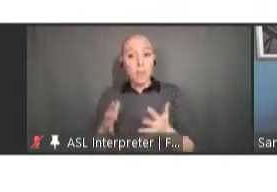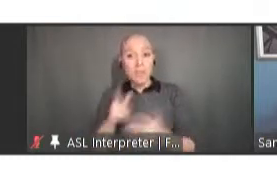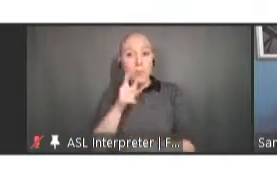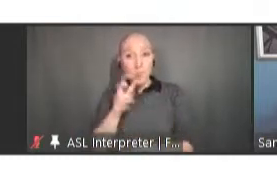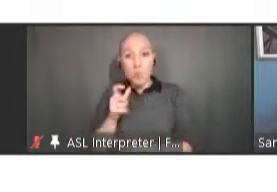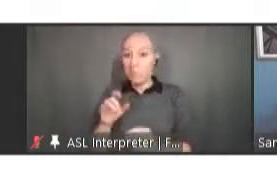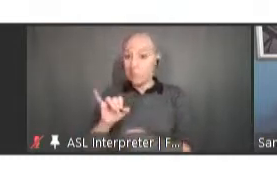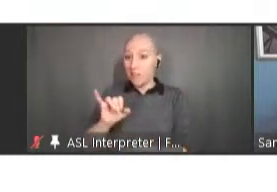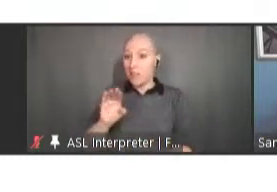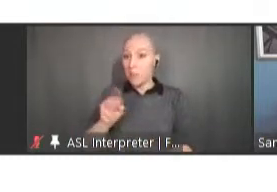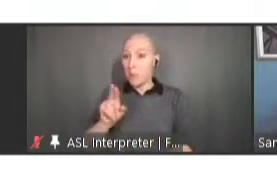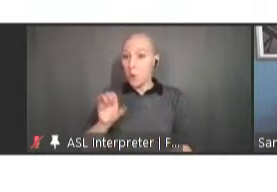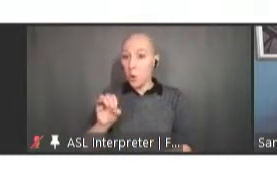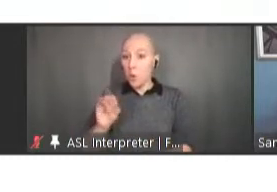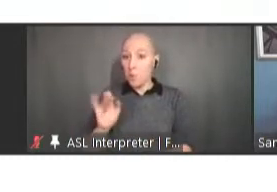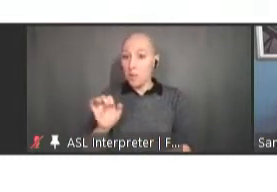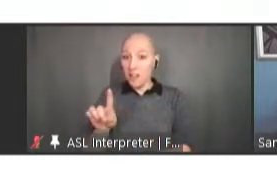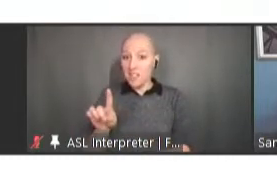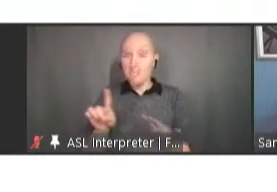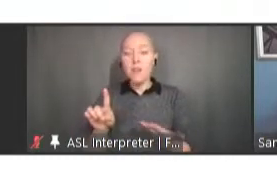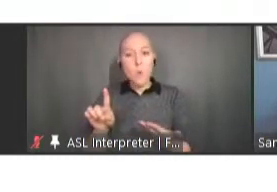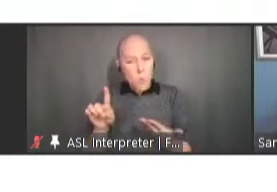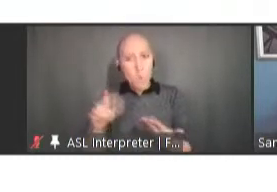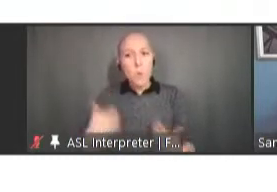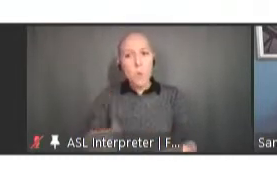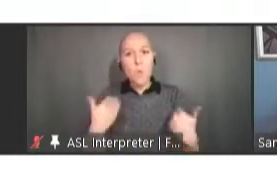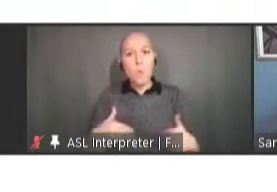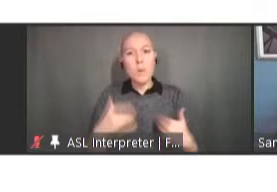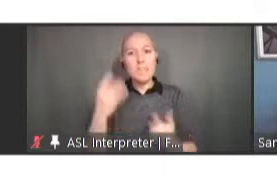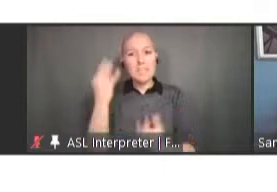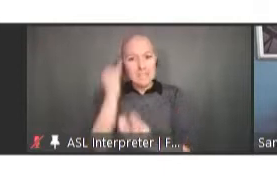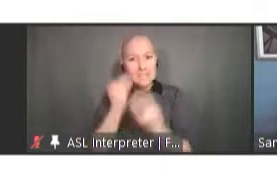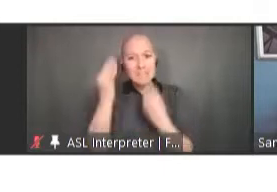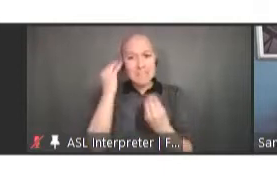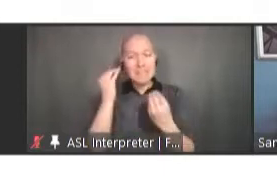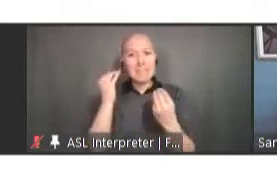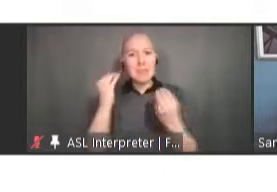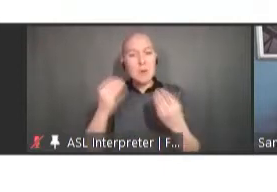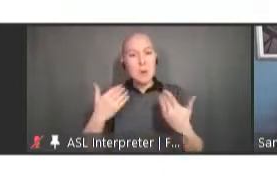Can I have the next slide, please? So, why am I from the National Cancer Institute talking